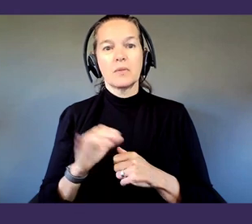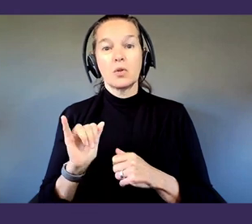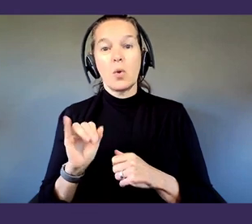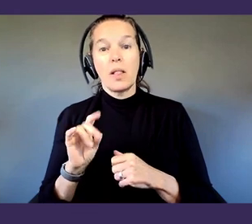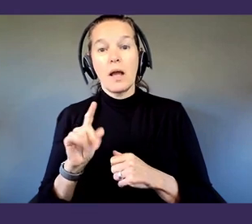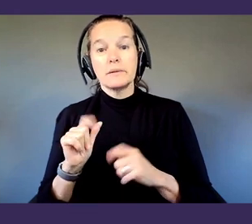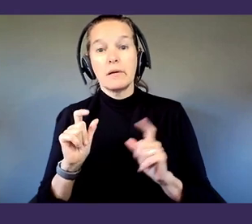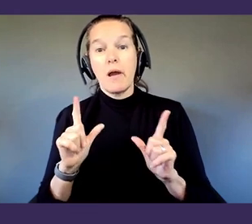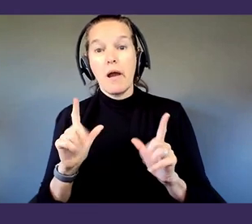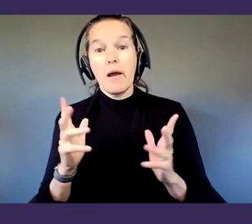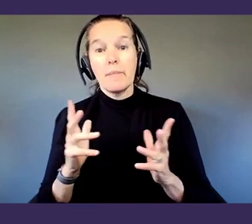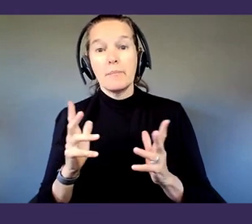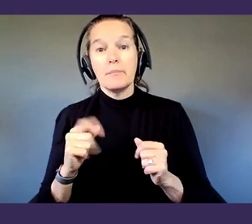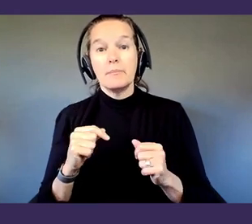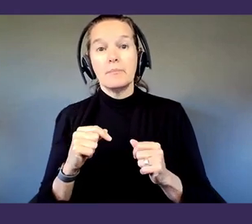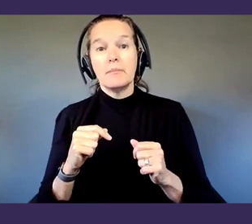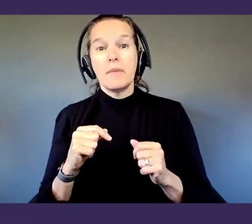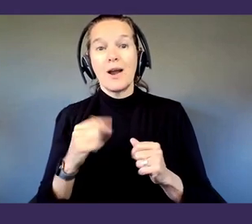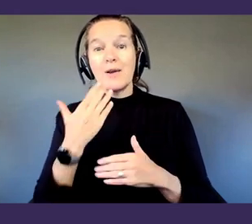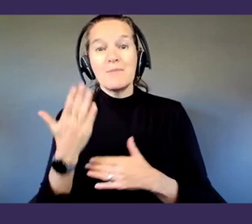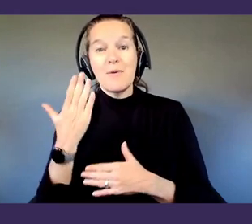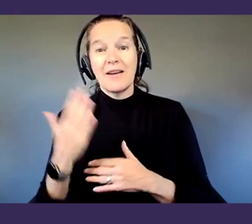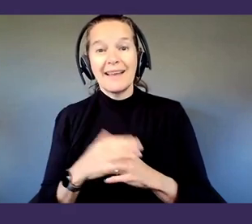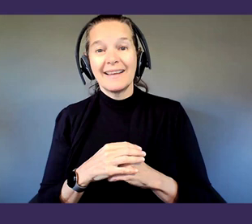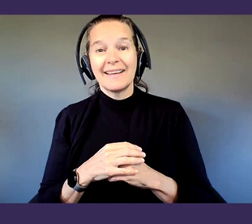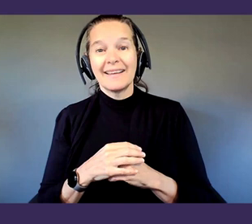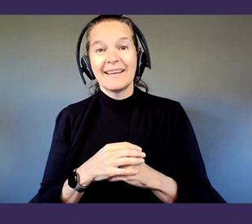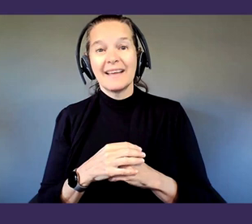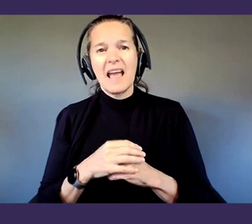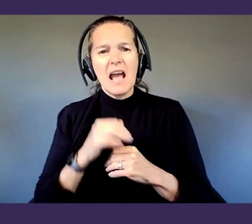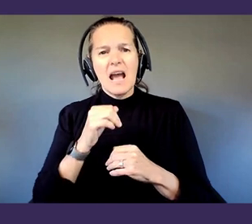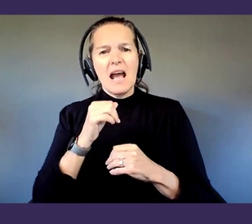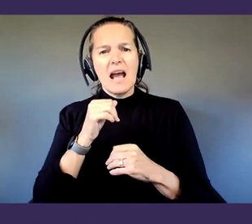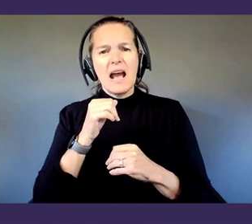I don't think I, good morning. I don't believe the video is on.